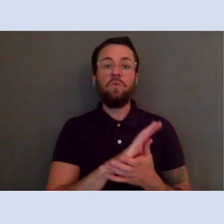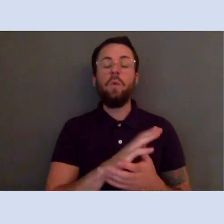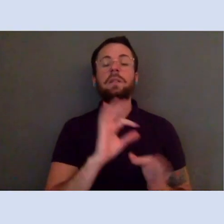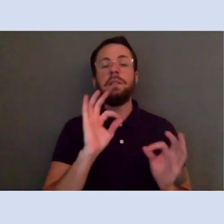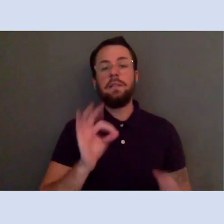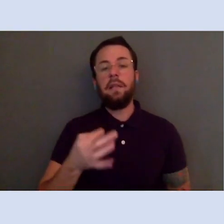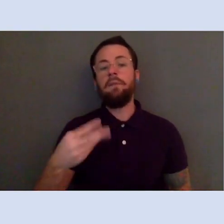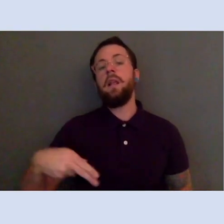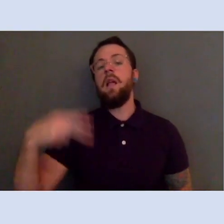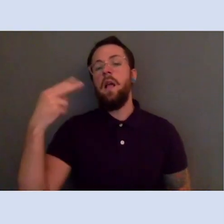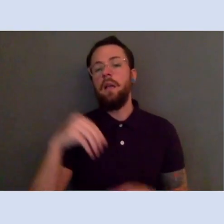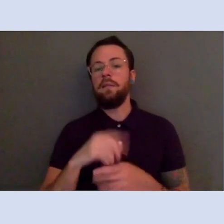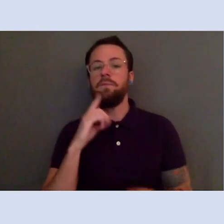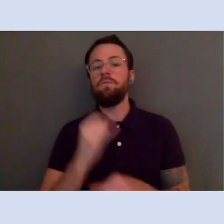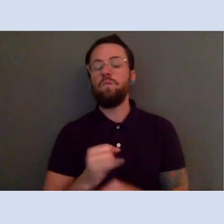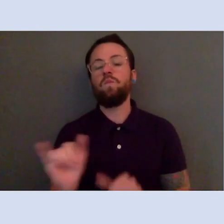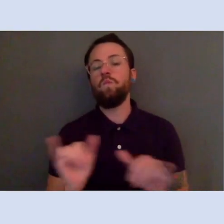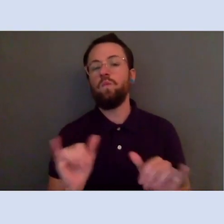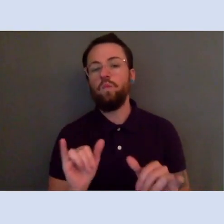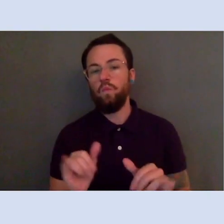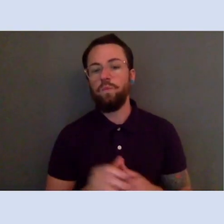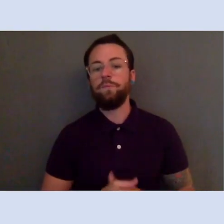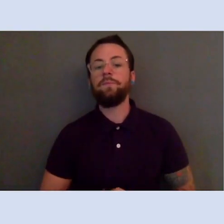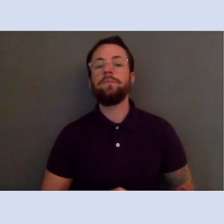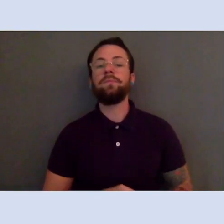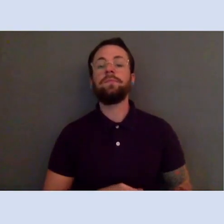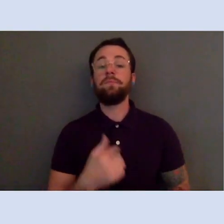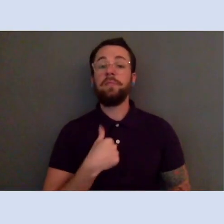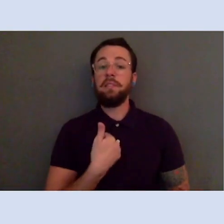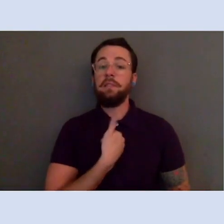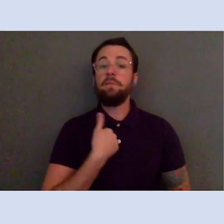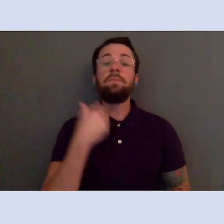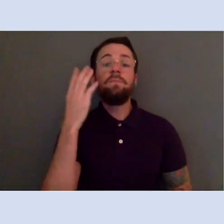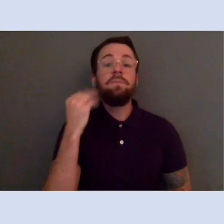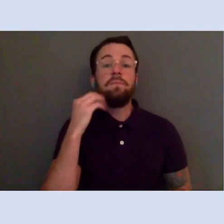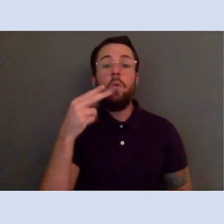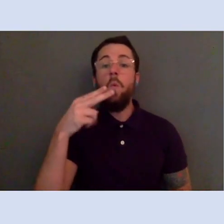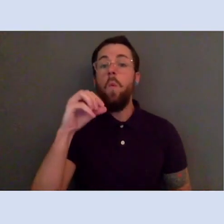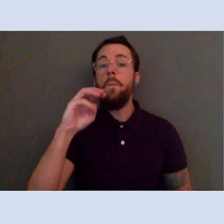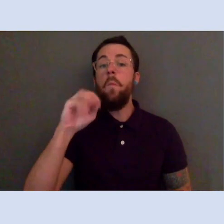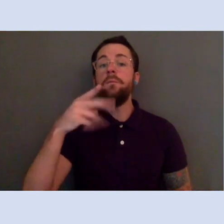So if it's in public schools, it's certainly in Deaf schools and we believe it's equally